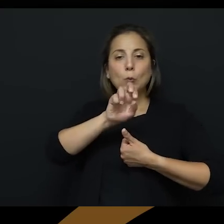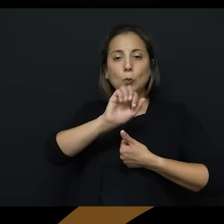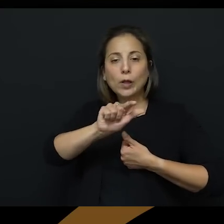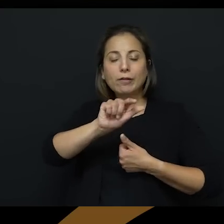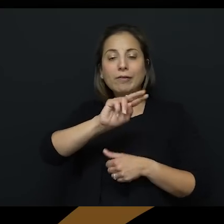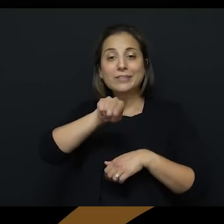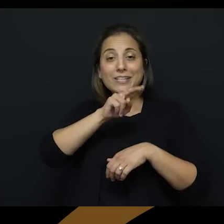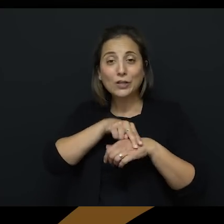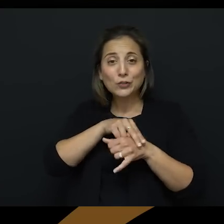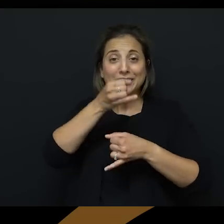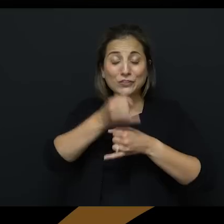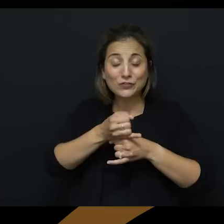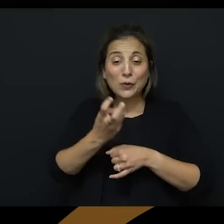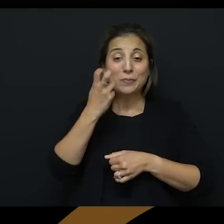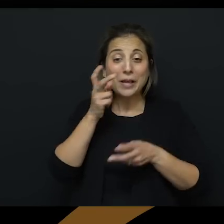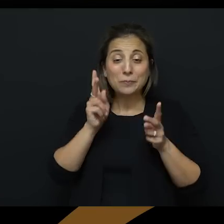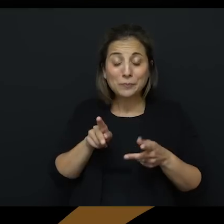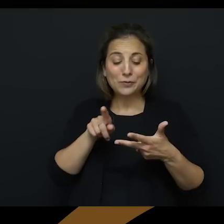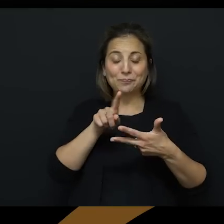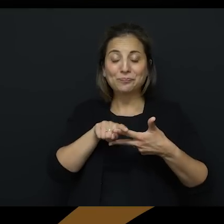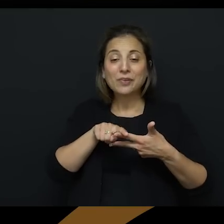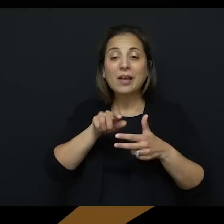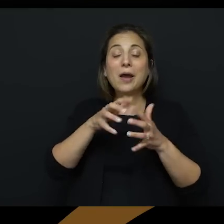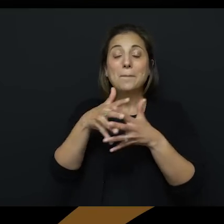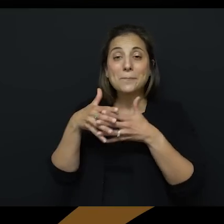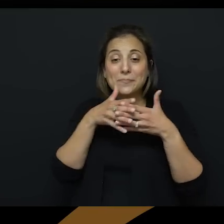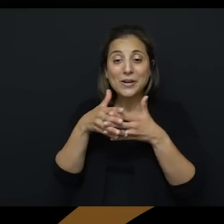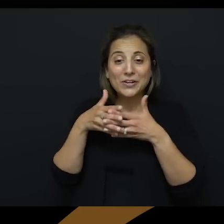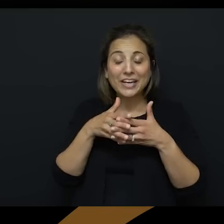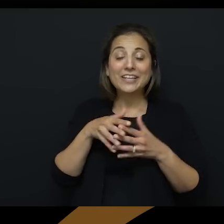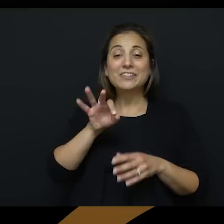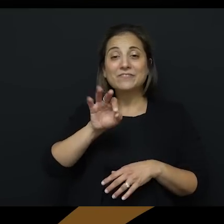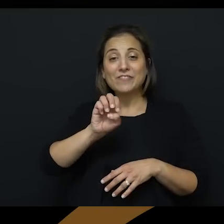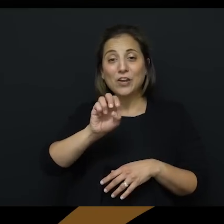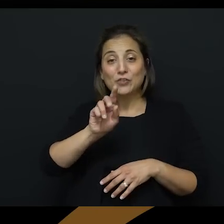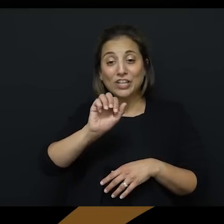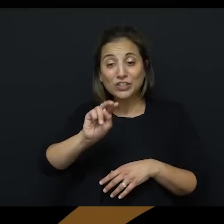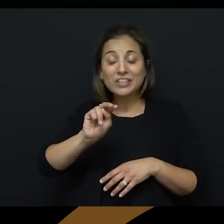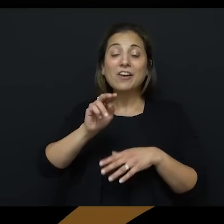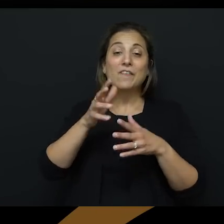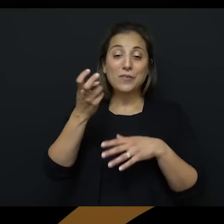working with children to teach them braille through play. A special thanks to Royal National Institute